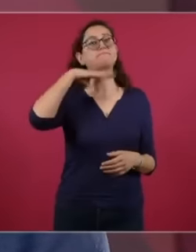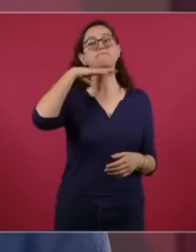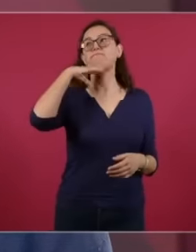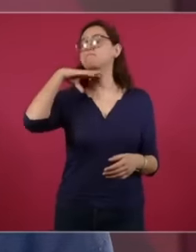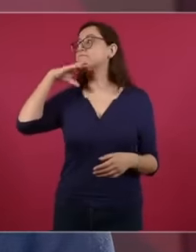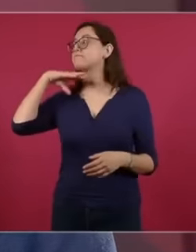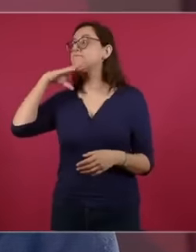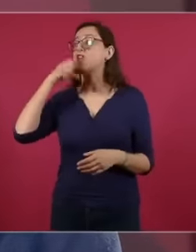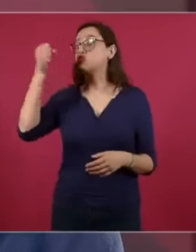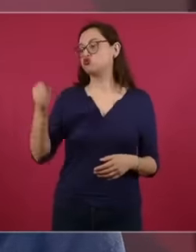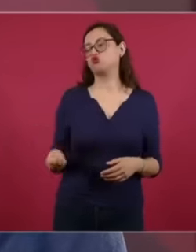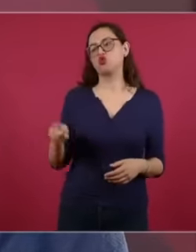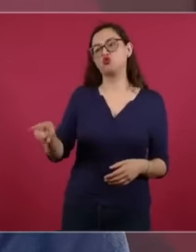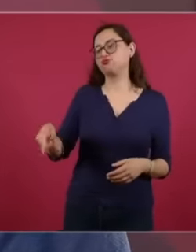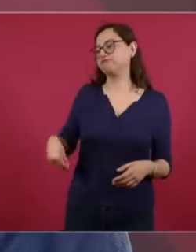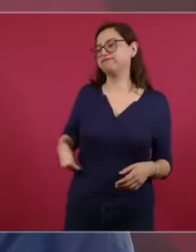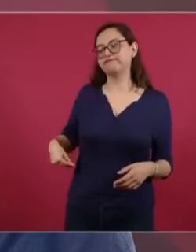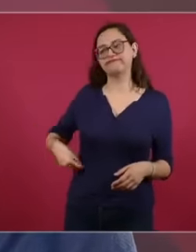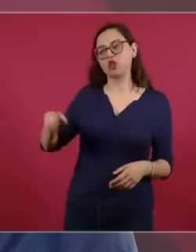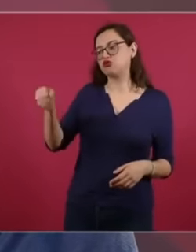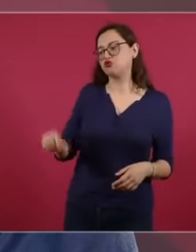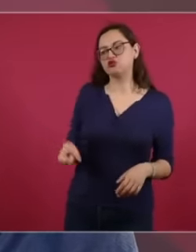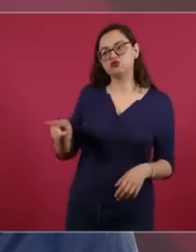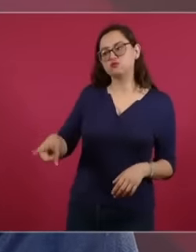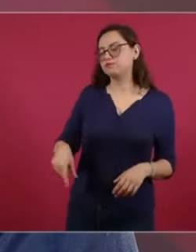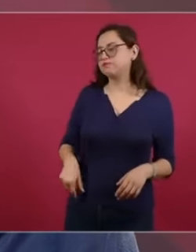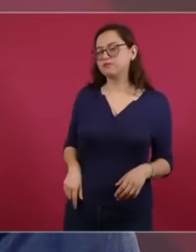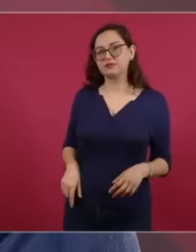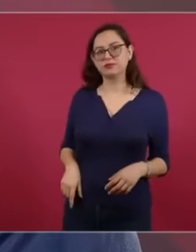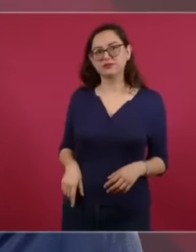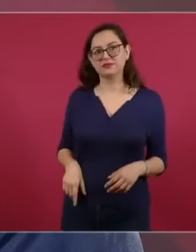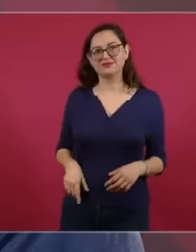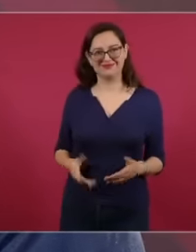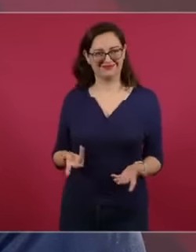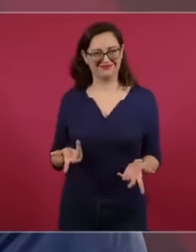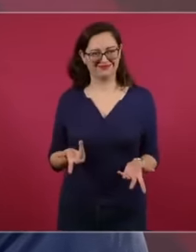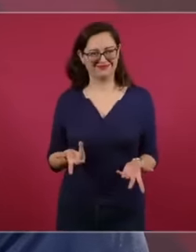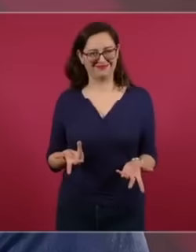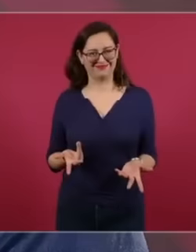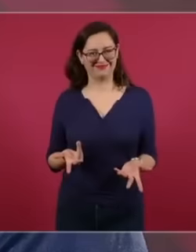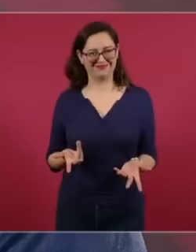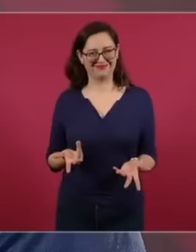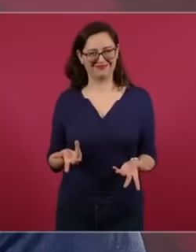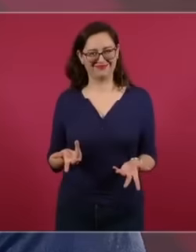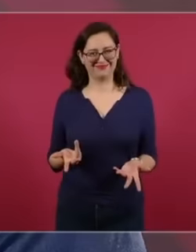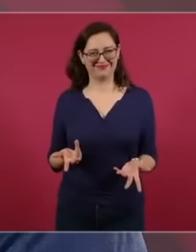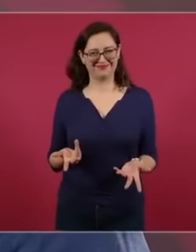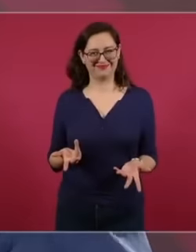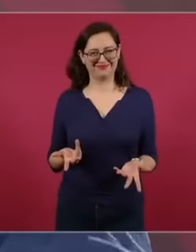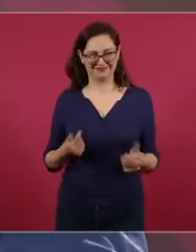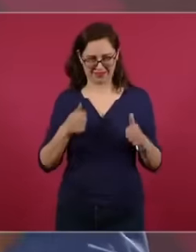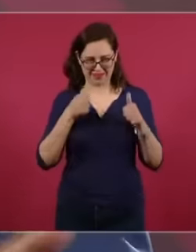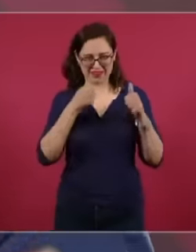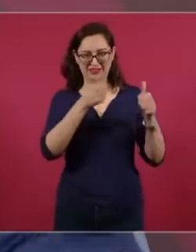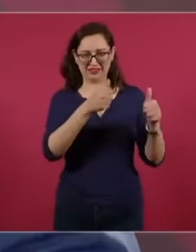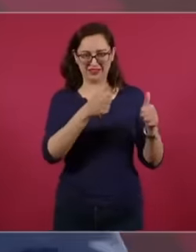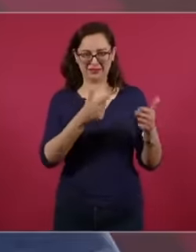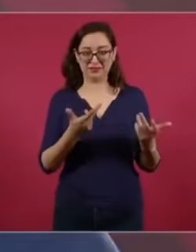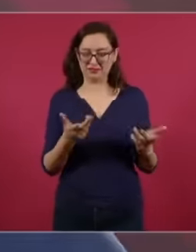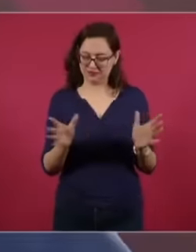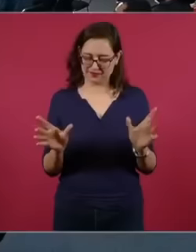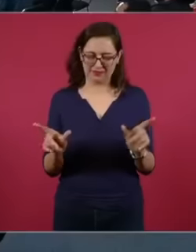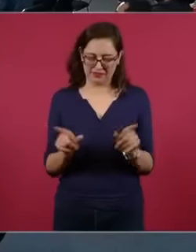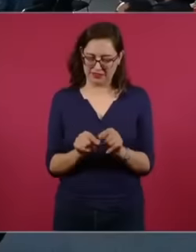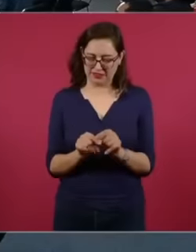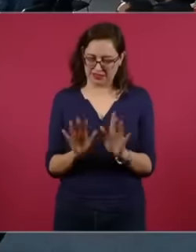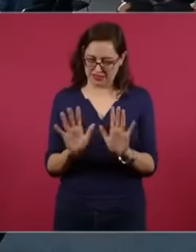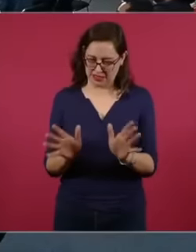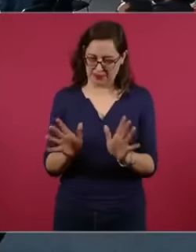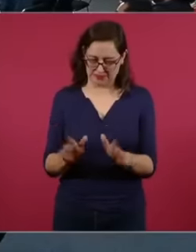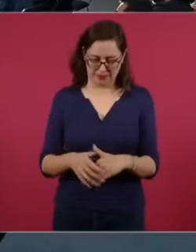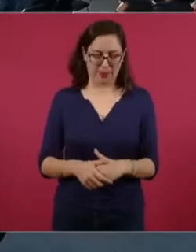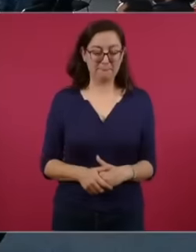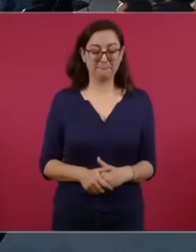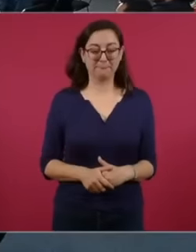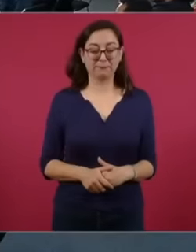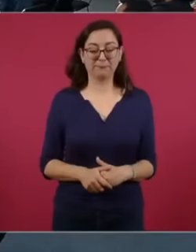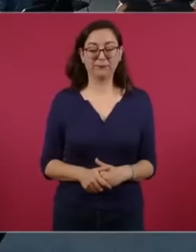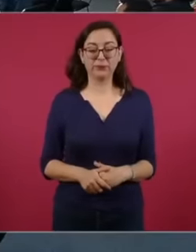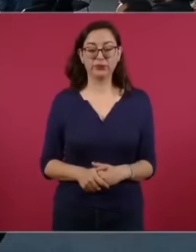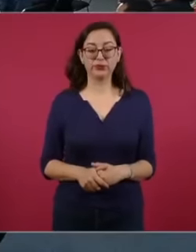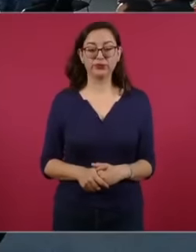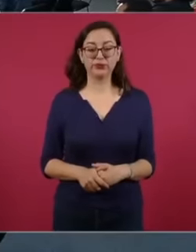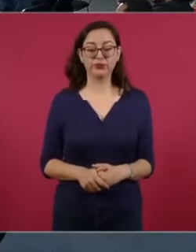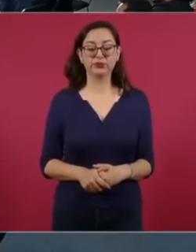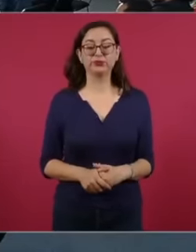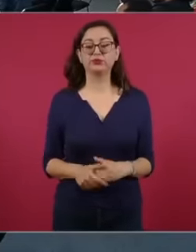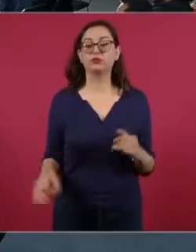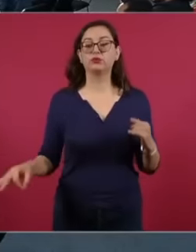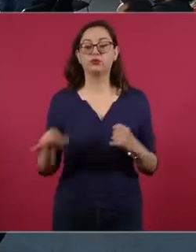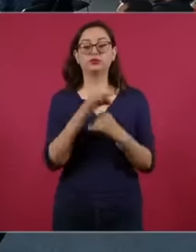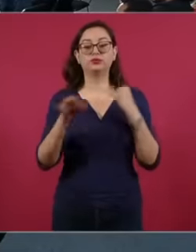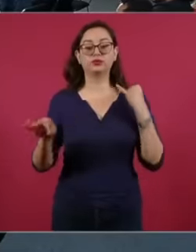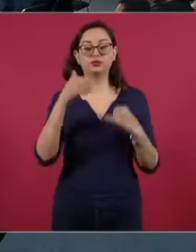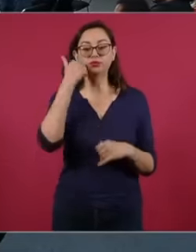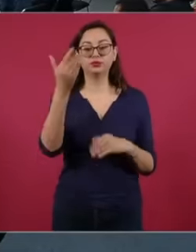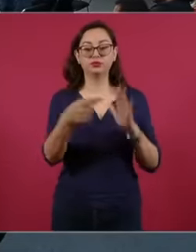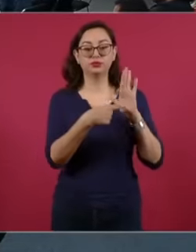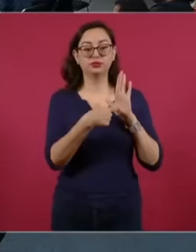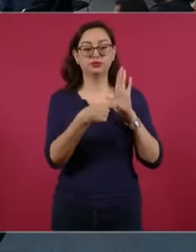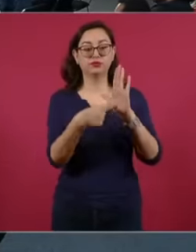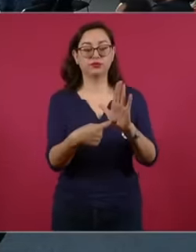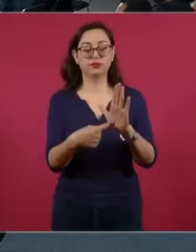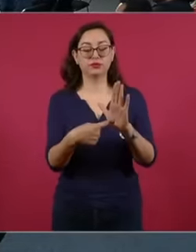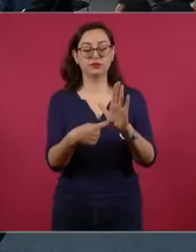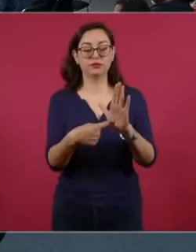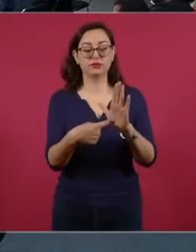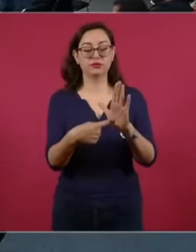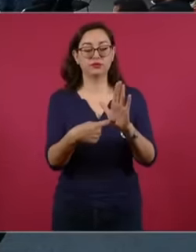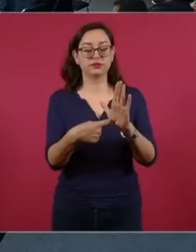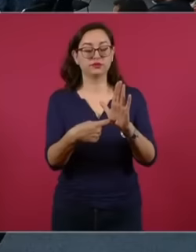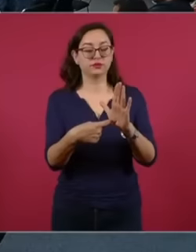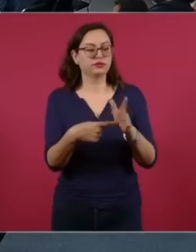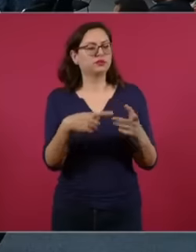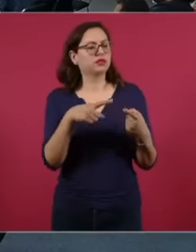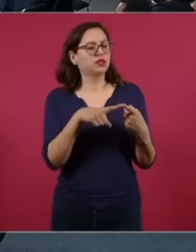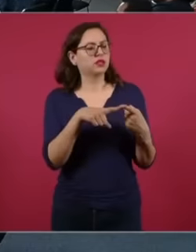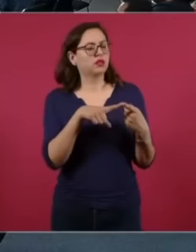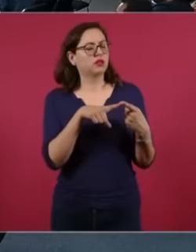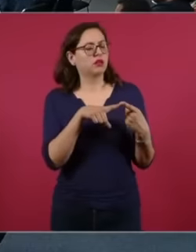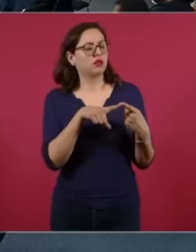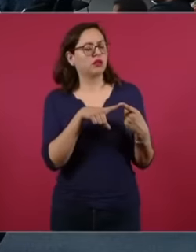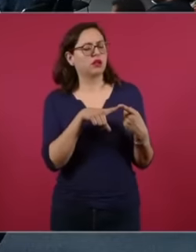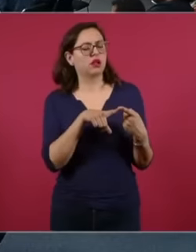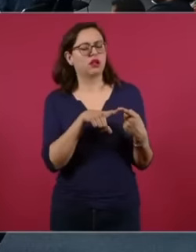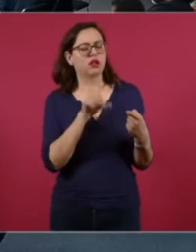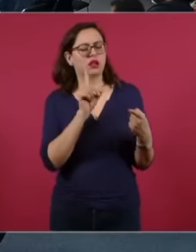and not anymore, but let's finish. You didn't tell me that I had written something.